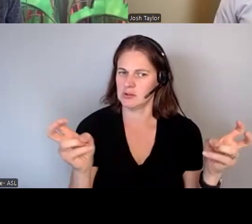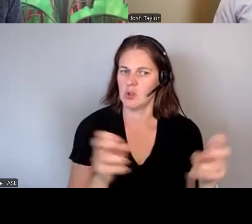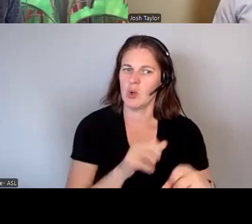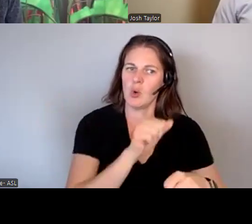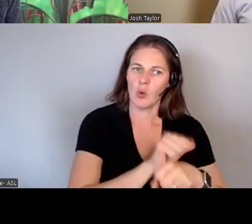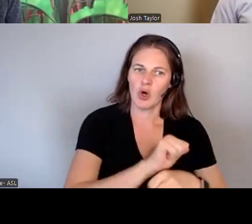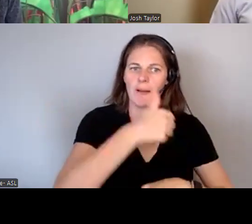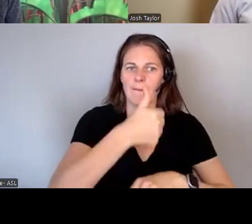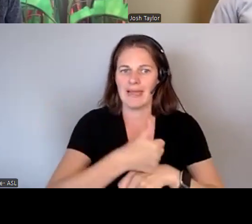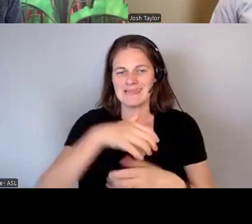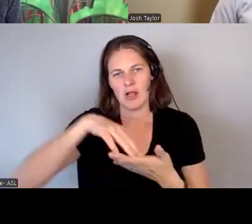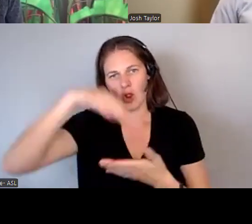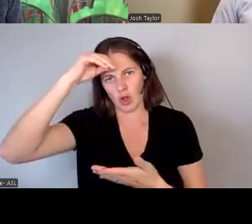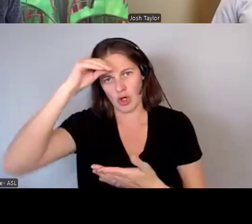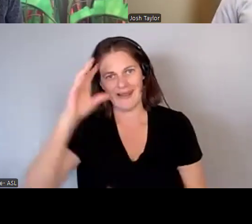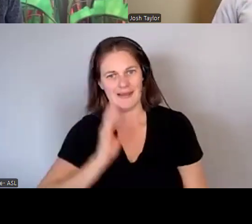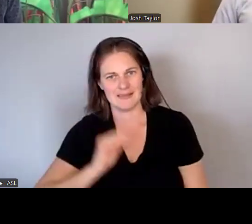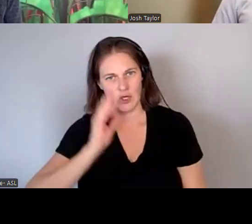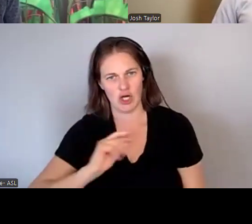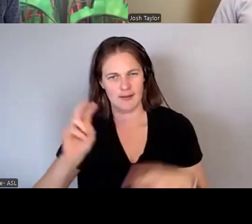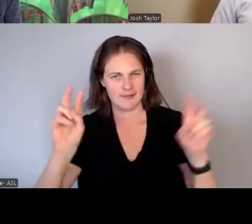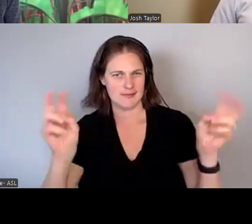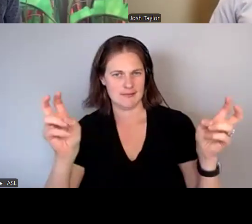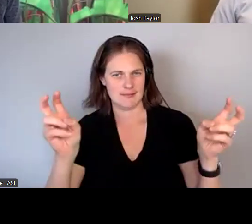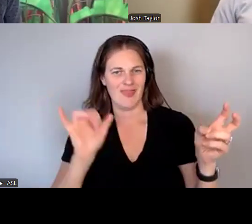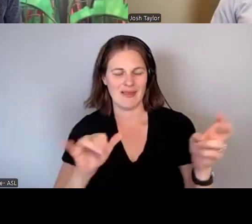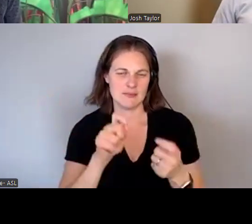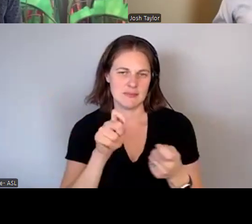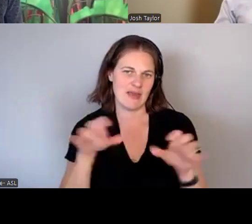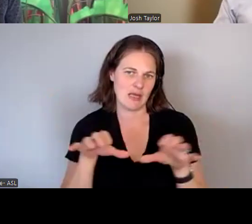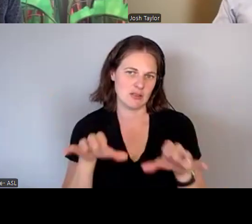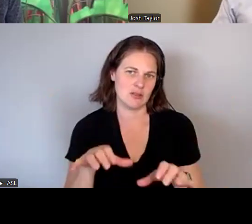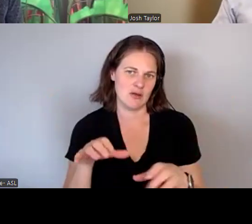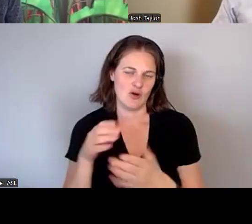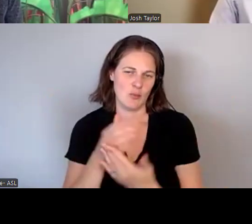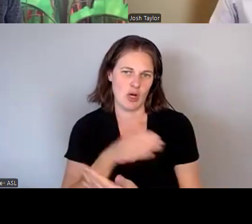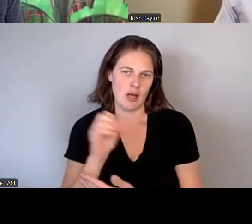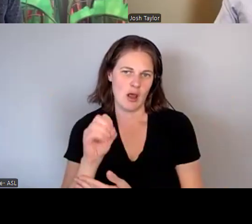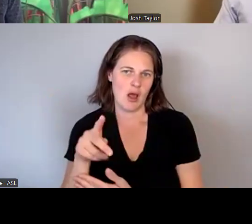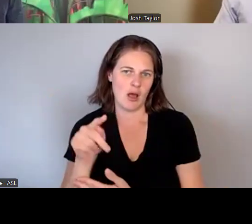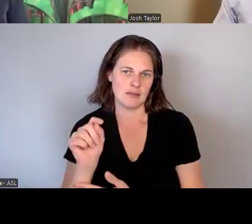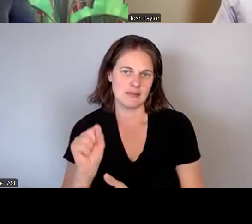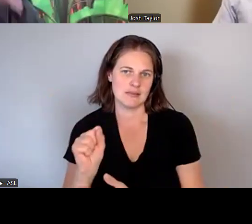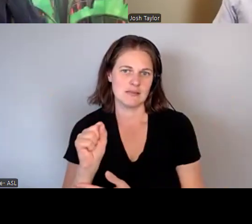is the sort of specific activity that's authorized through pre-ETS for transition age youth, but it's sometimes called work trials